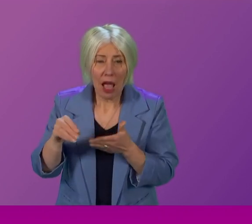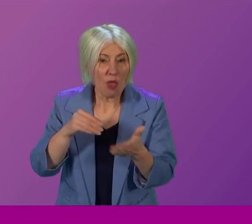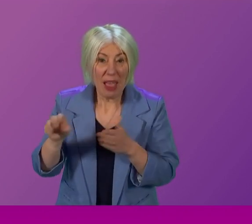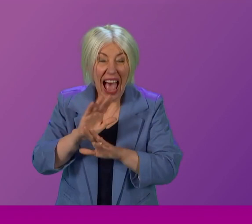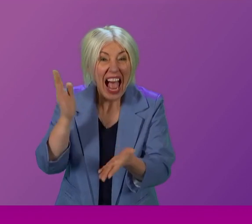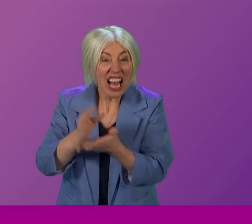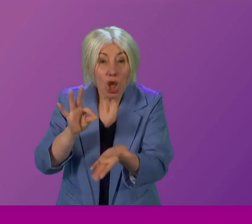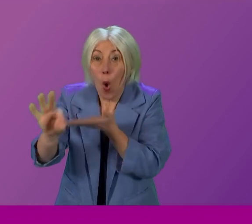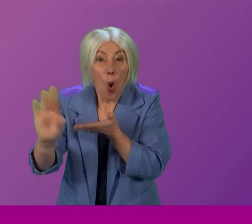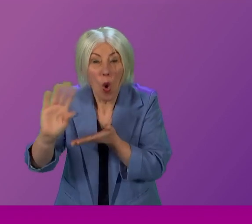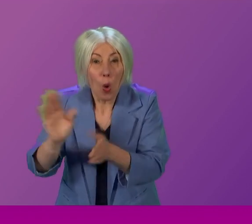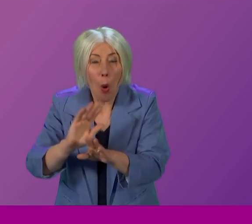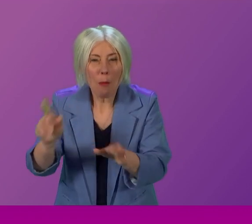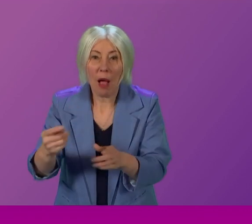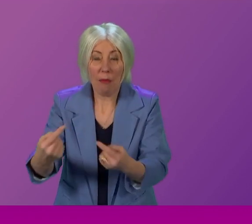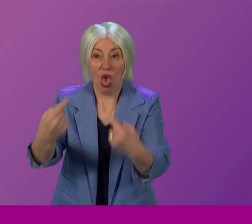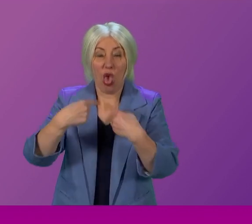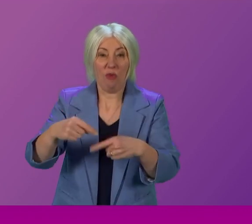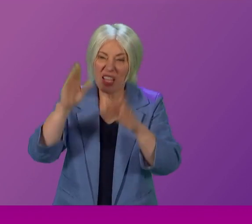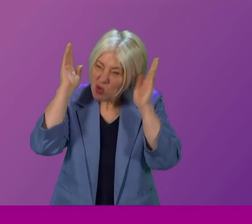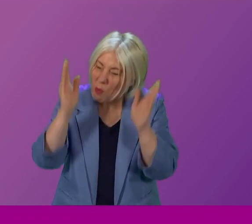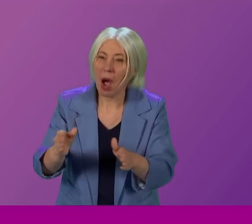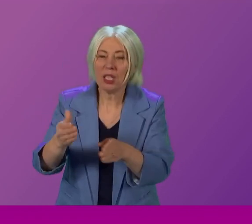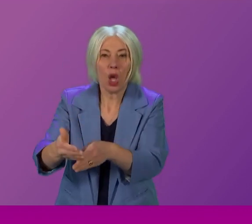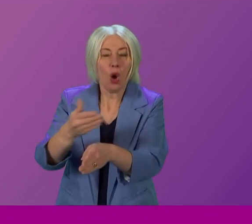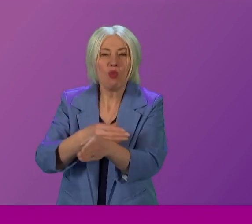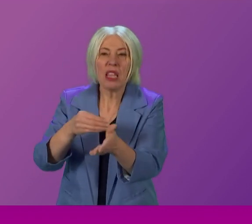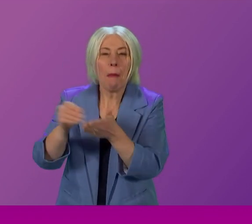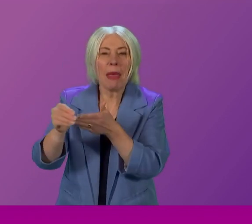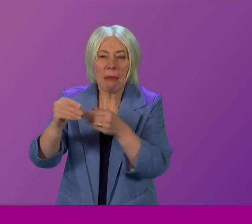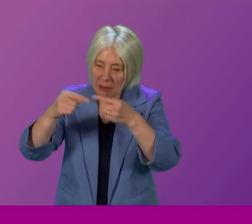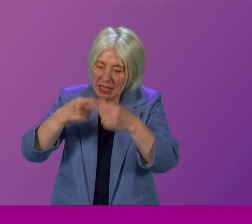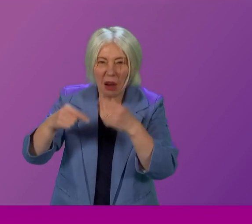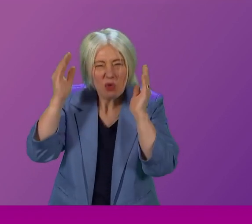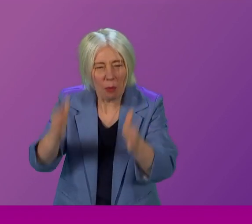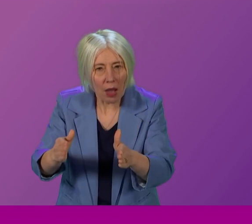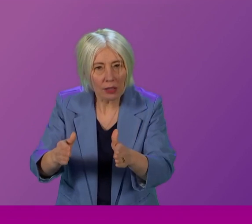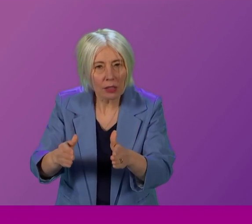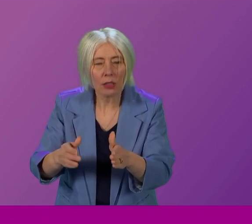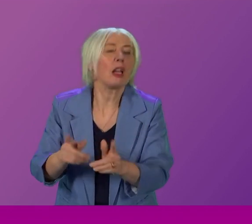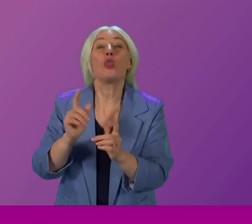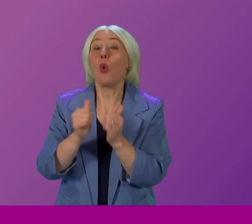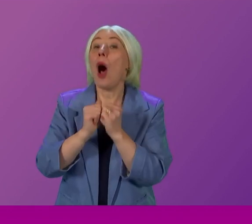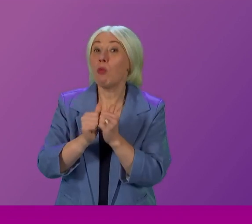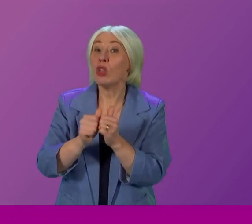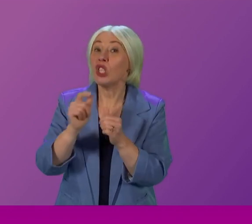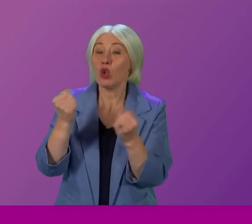they are threatened with forced installation of prepayment meters. Although I appreciate that much of energy policy is reserved,